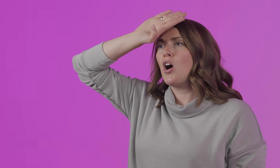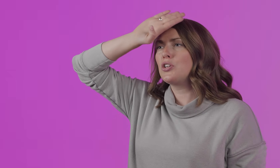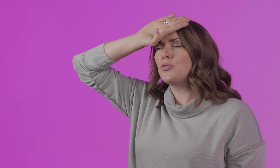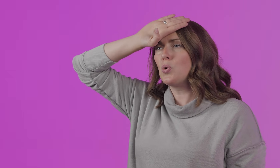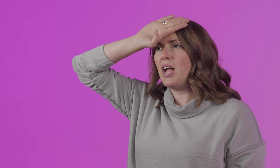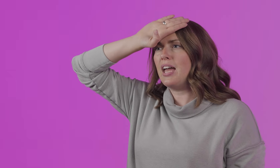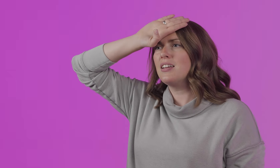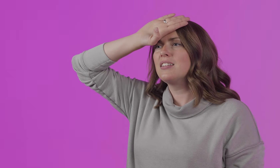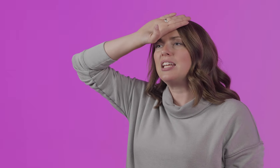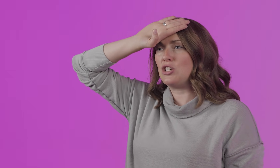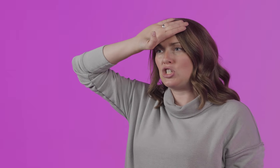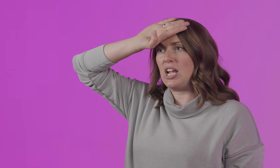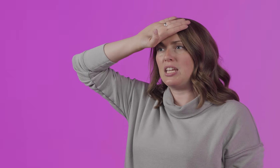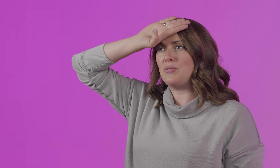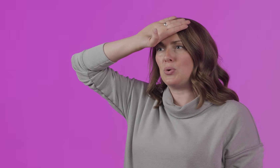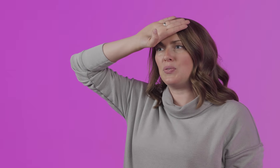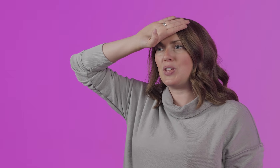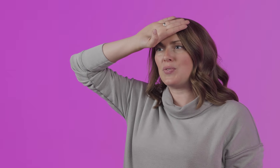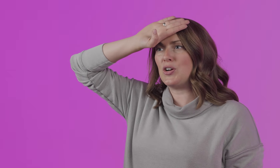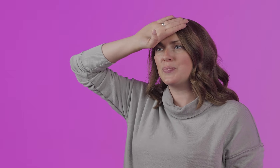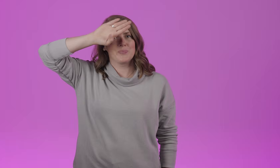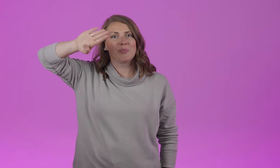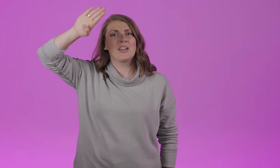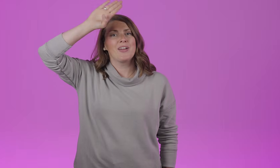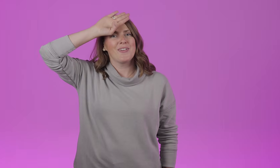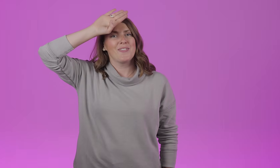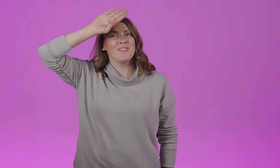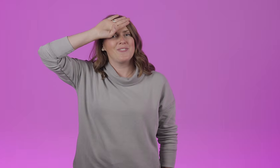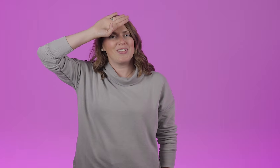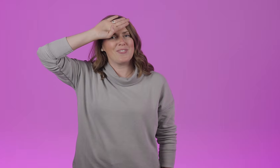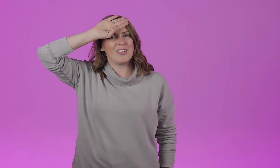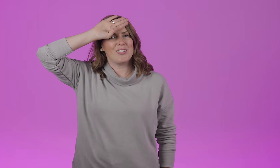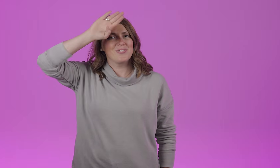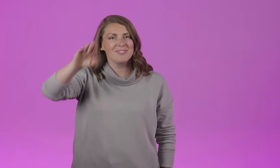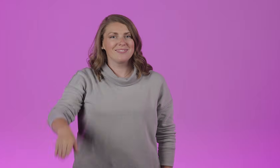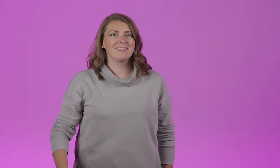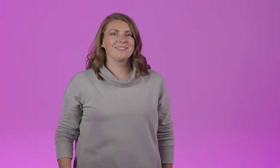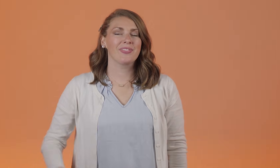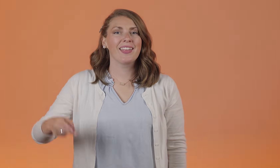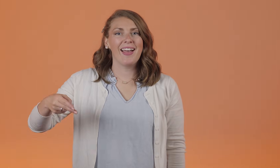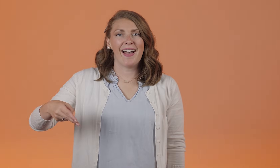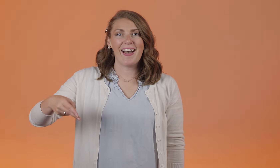on your forehead like you're checking for fever. Fever.